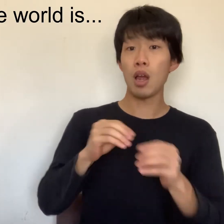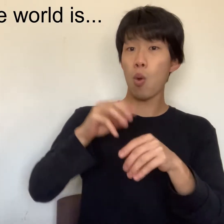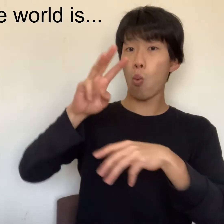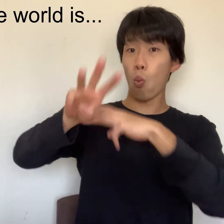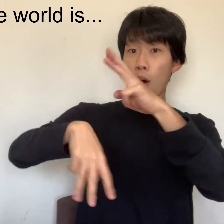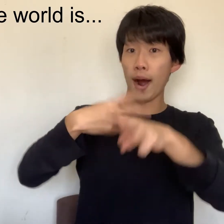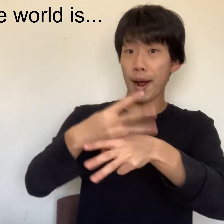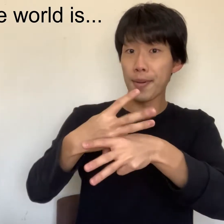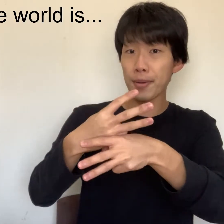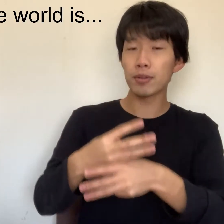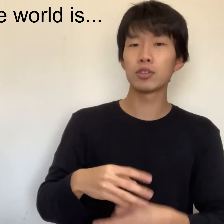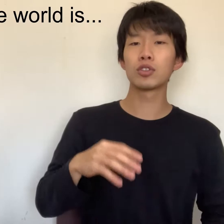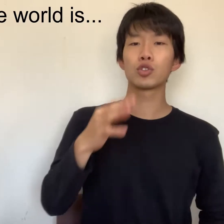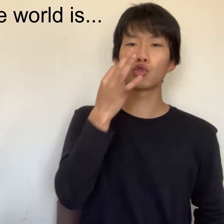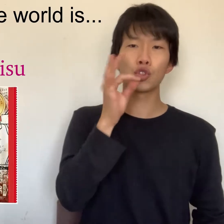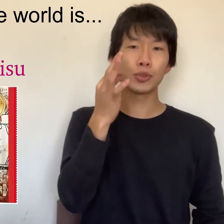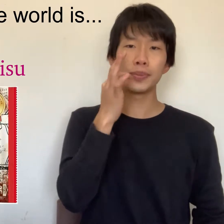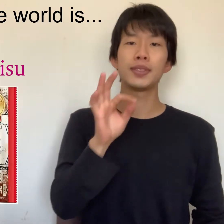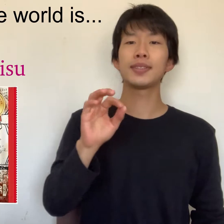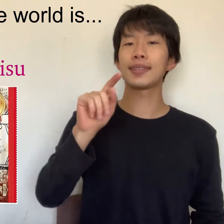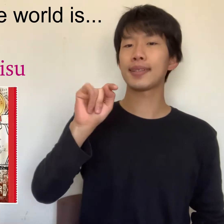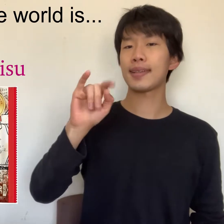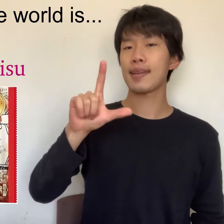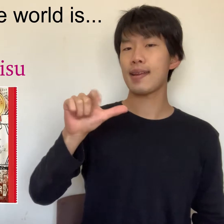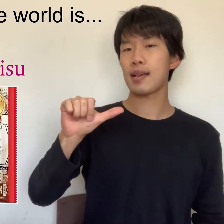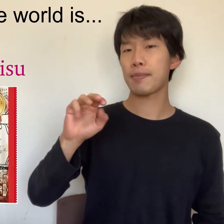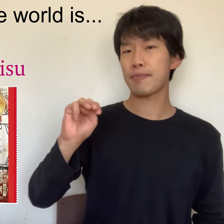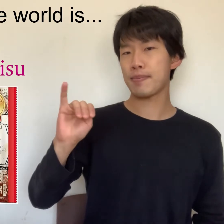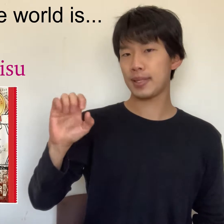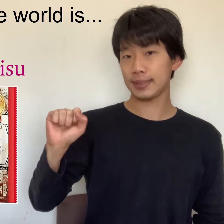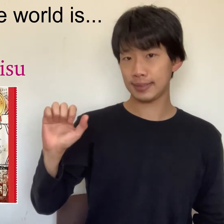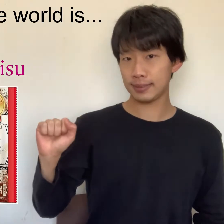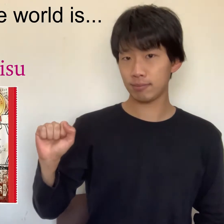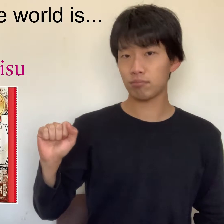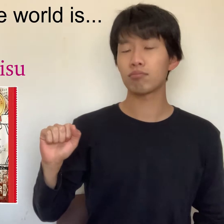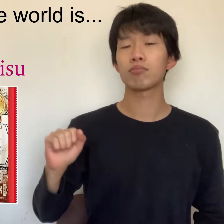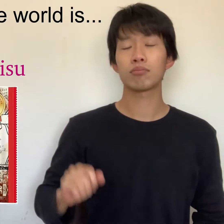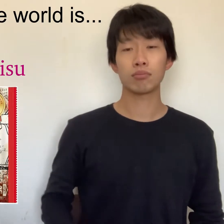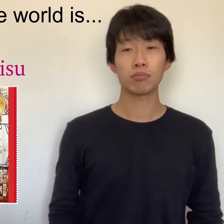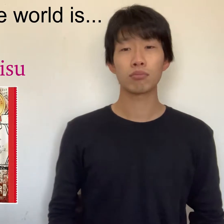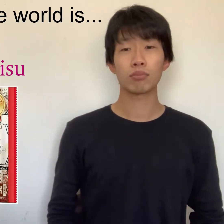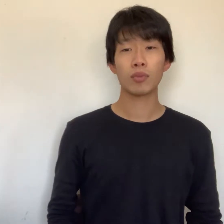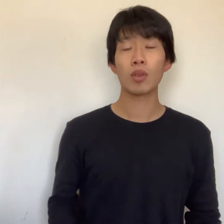The most popular flavor of KitKat worldwide is... Strawberry tiramisu!